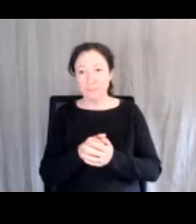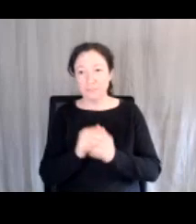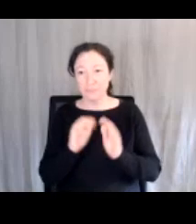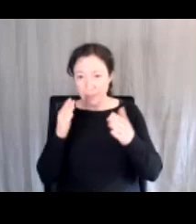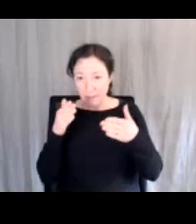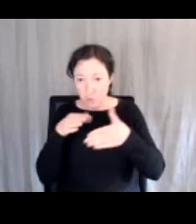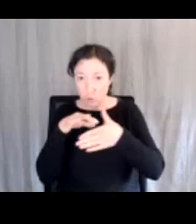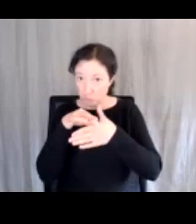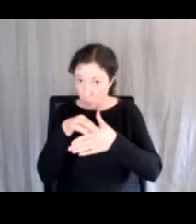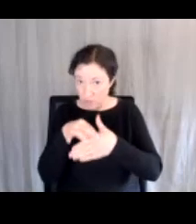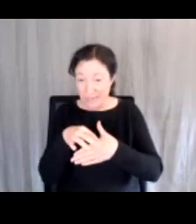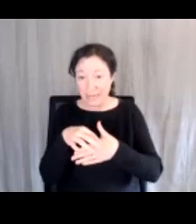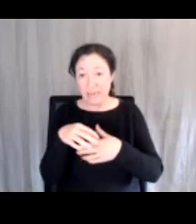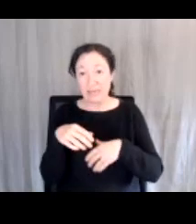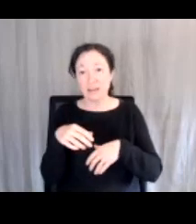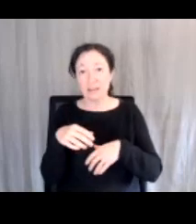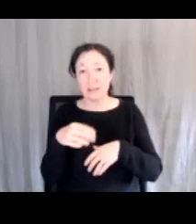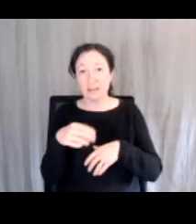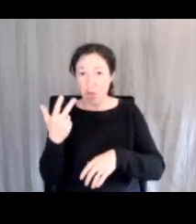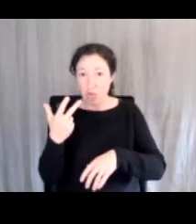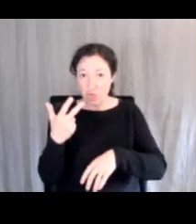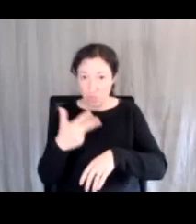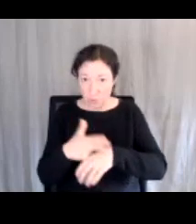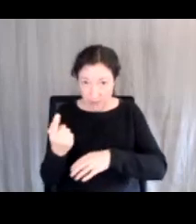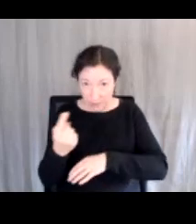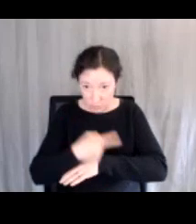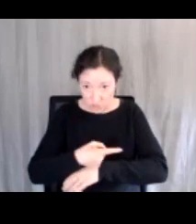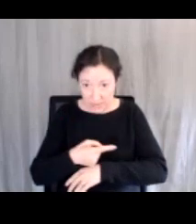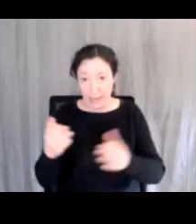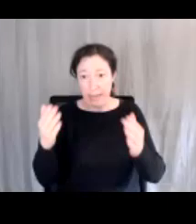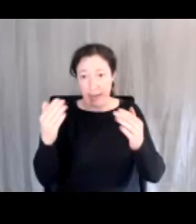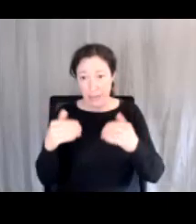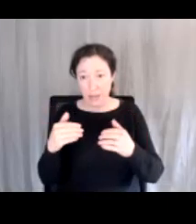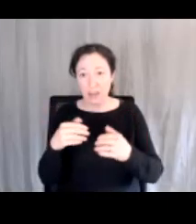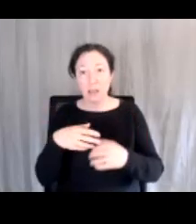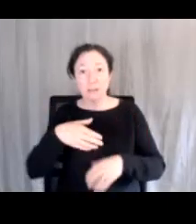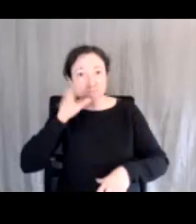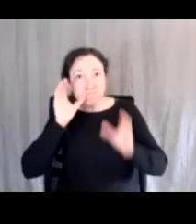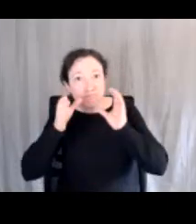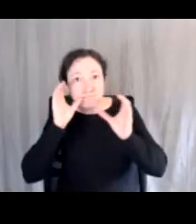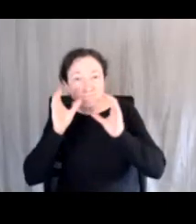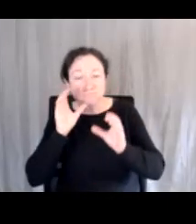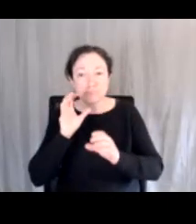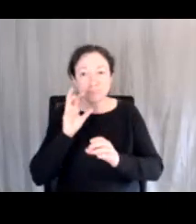So if you need to add a pinch of sea salt to your water, do that too. But 60 to 80 ounces of water, not